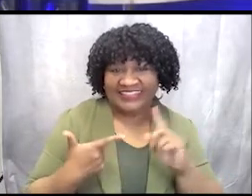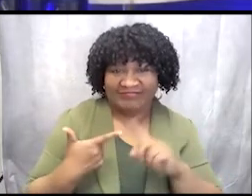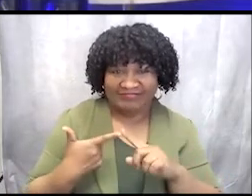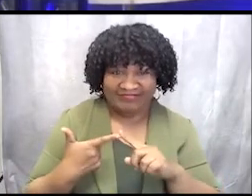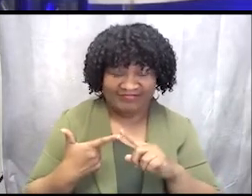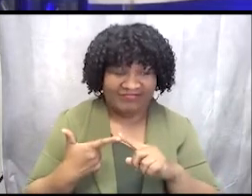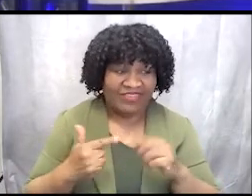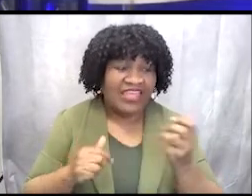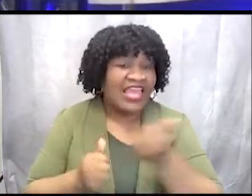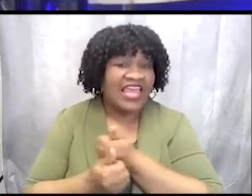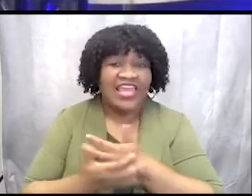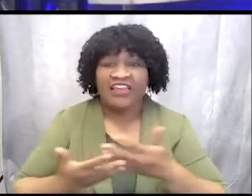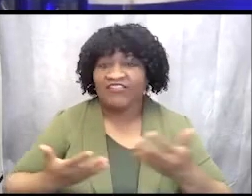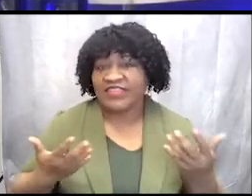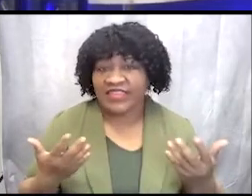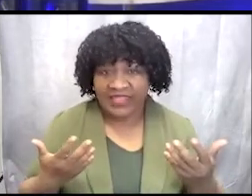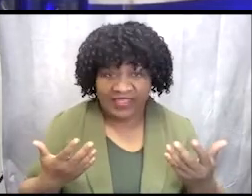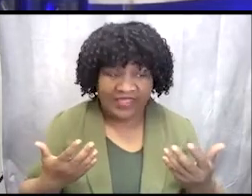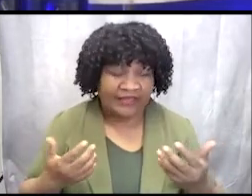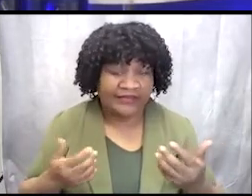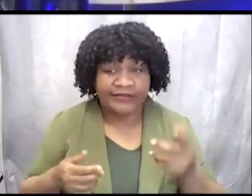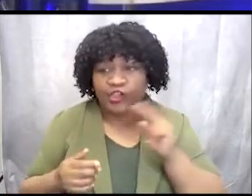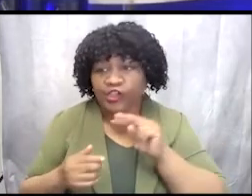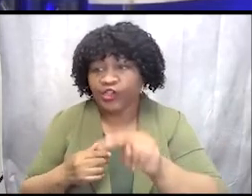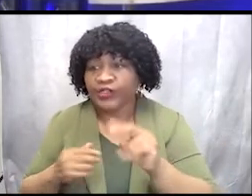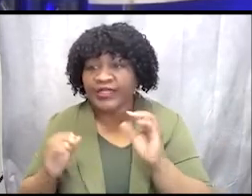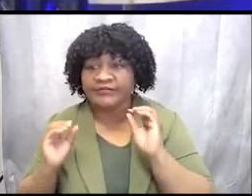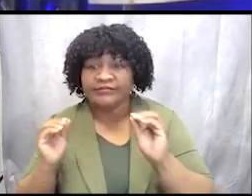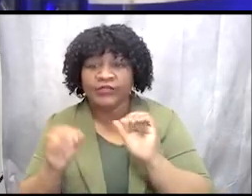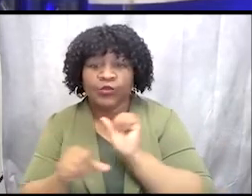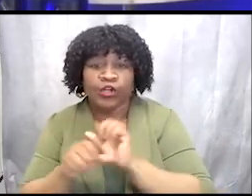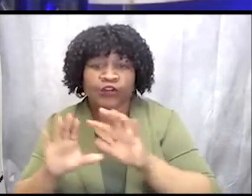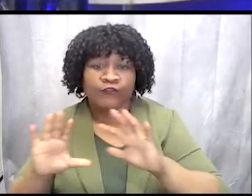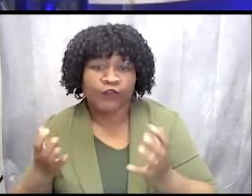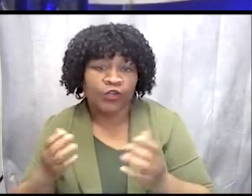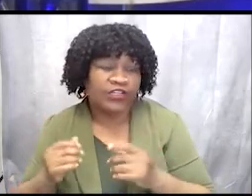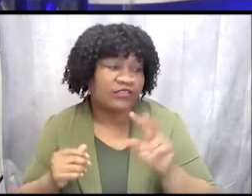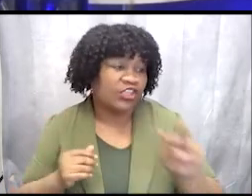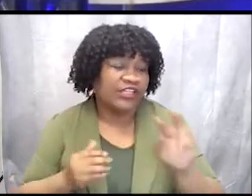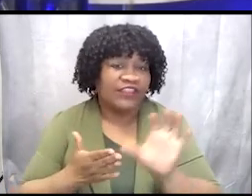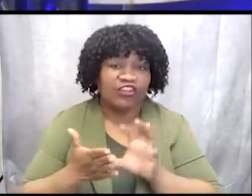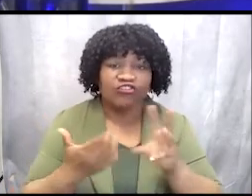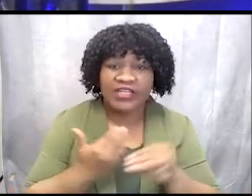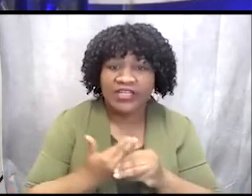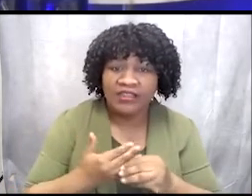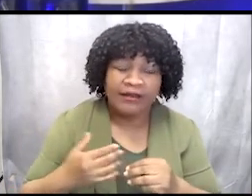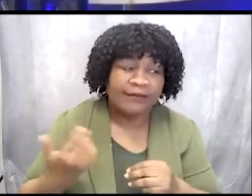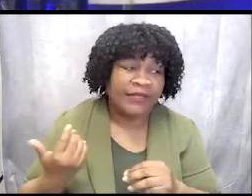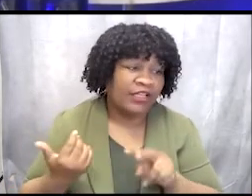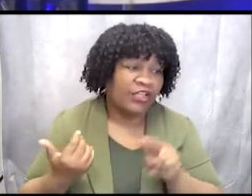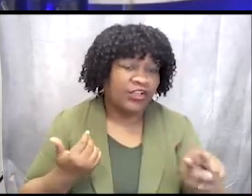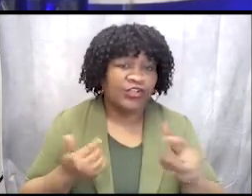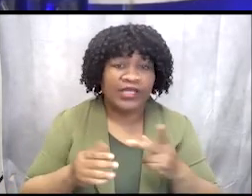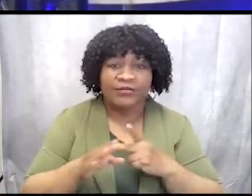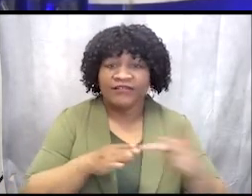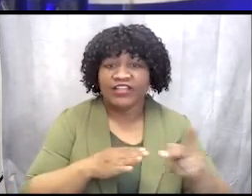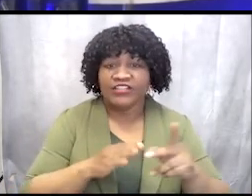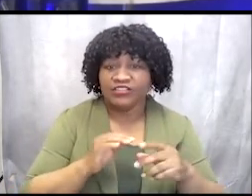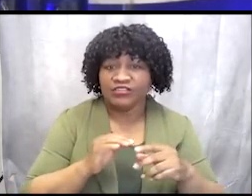And everything from educated workforce to curriculum, to professional development,